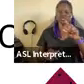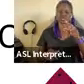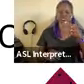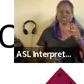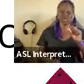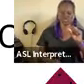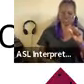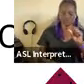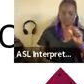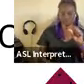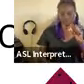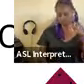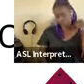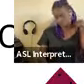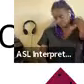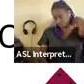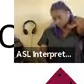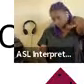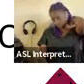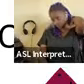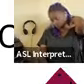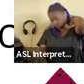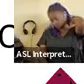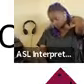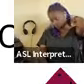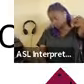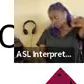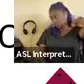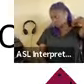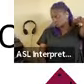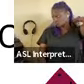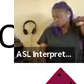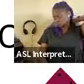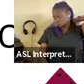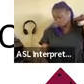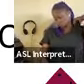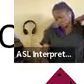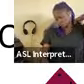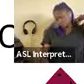So as we look into the months ahead, what I do want to share with you are the